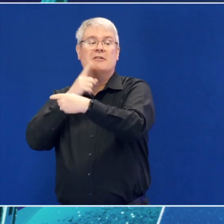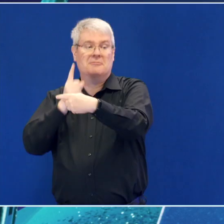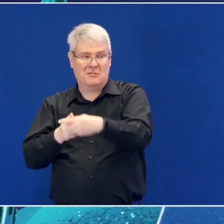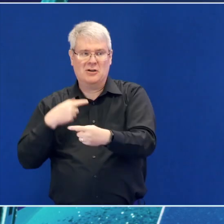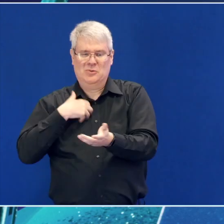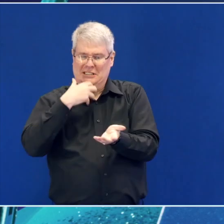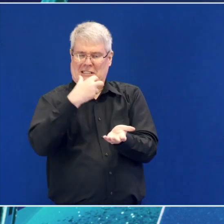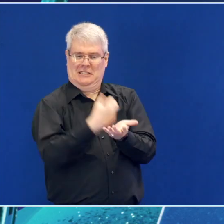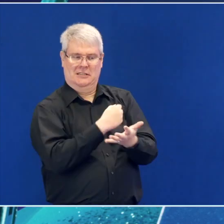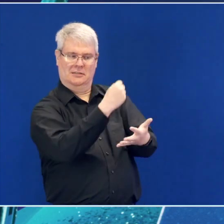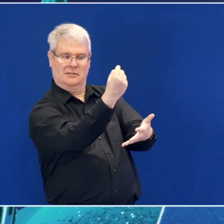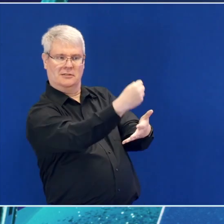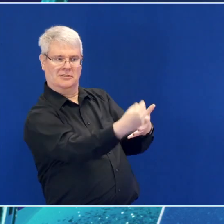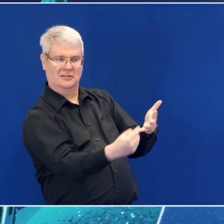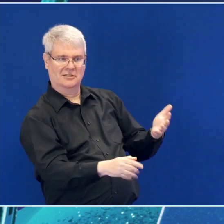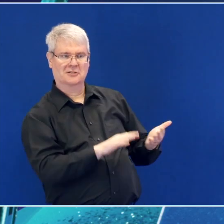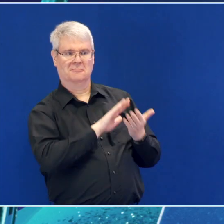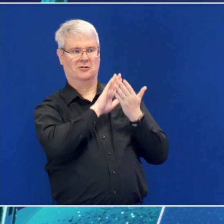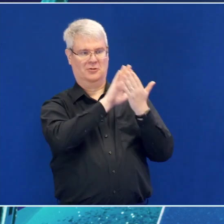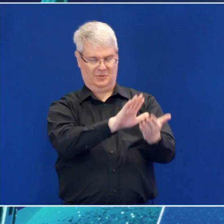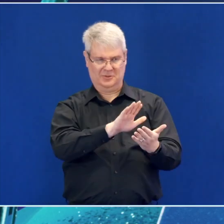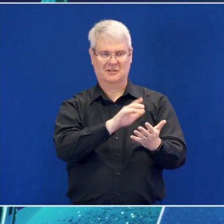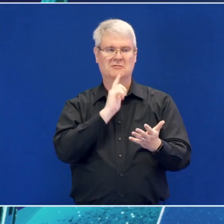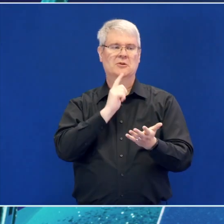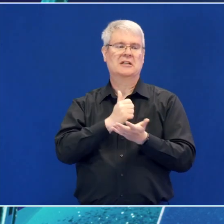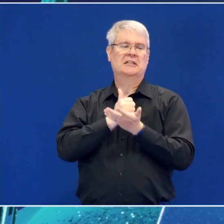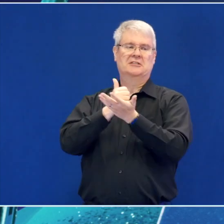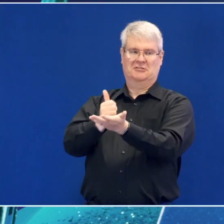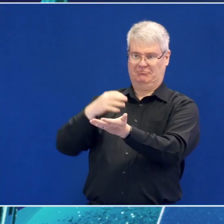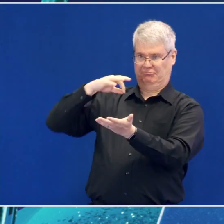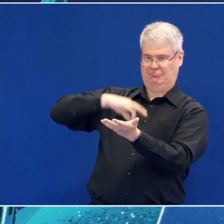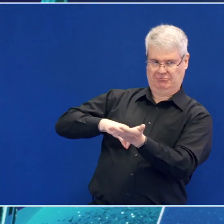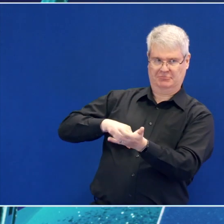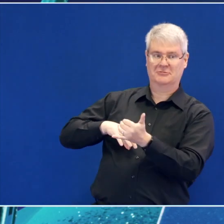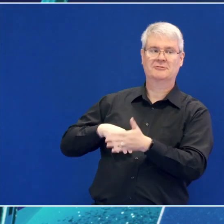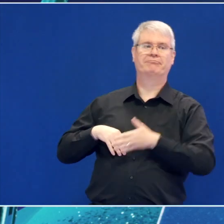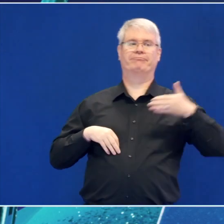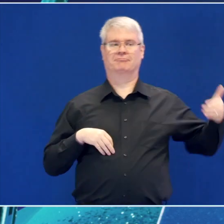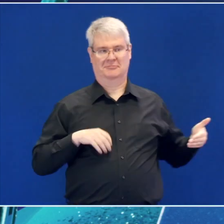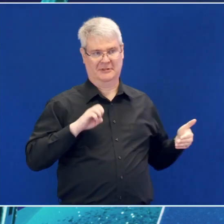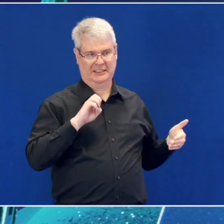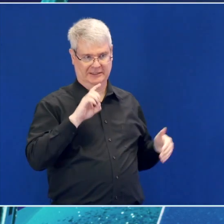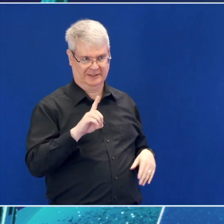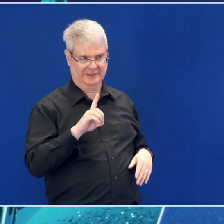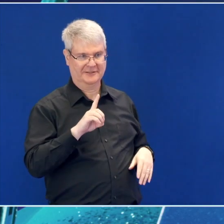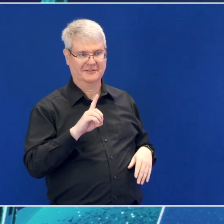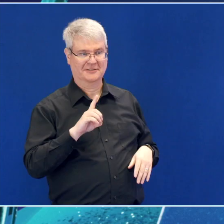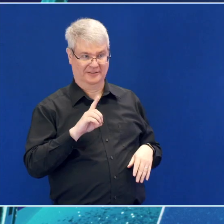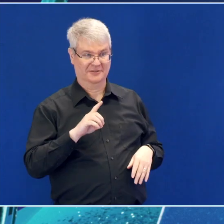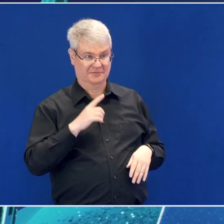I'm going to skip over Navin really quickly and go to Ed since Eric's piece was mentioned a couple times. I don't know, Ed, do you want to talk to Eric's piece